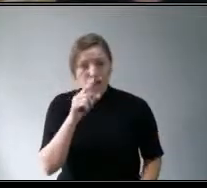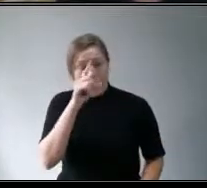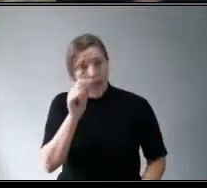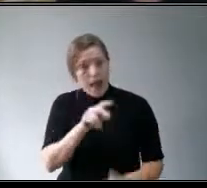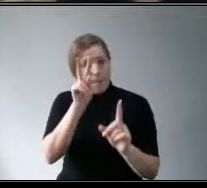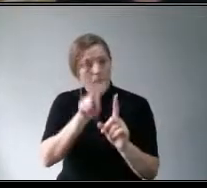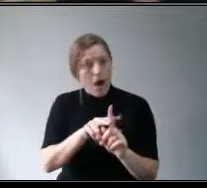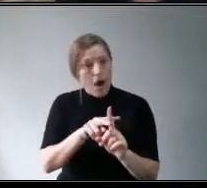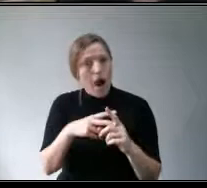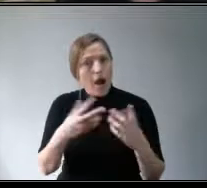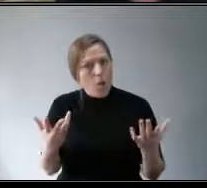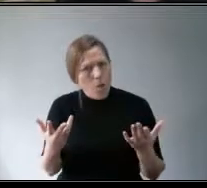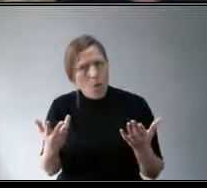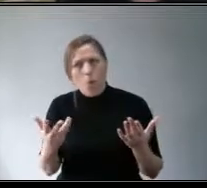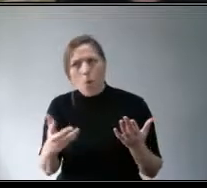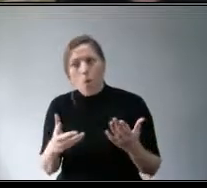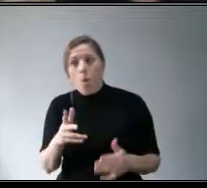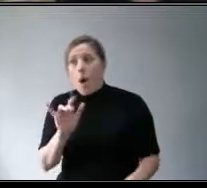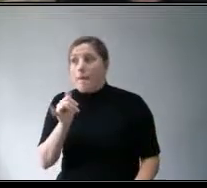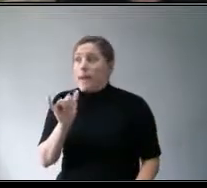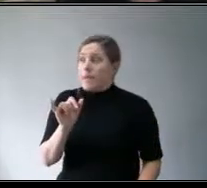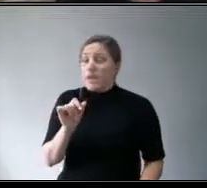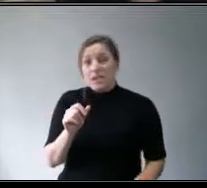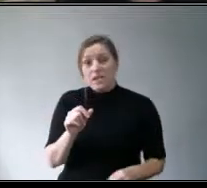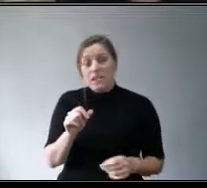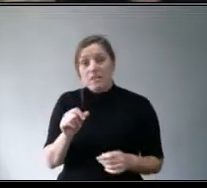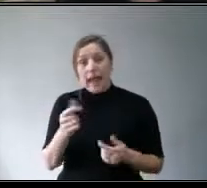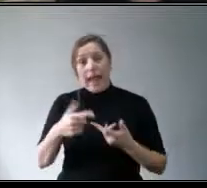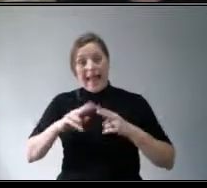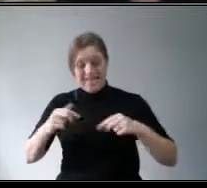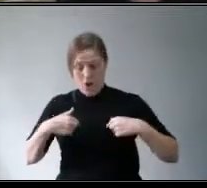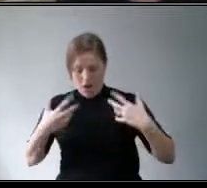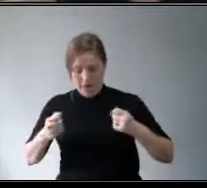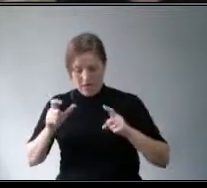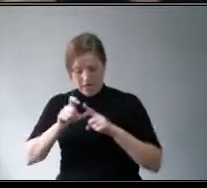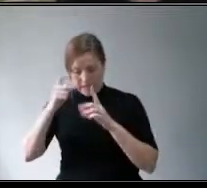someone who might have developed a disability and had to change direction in their life